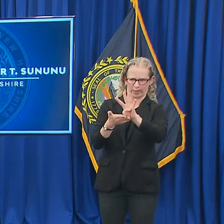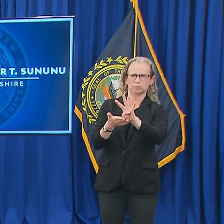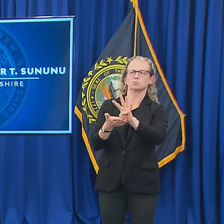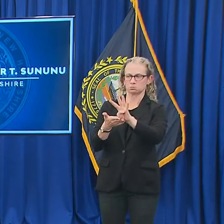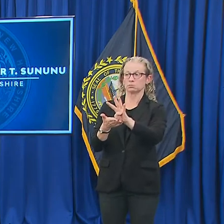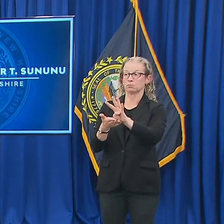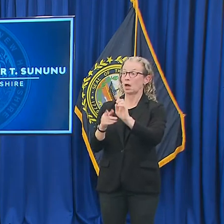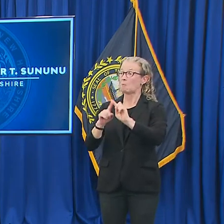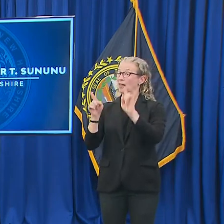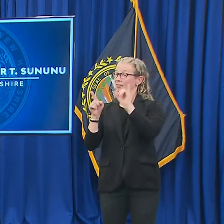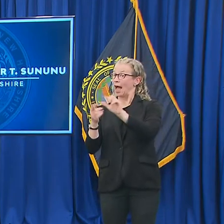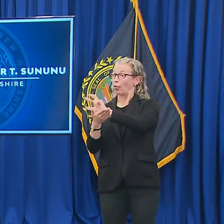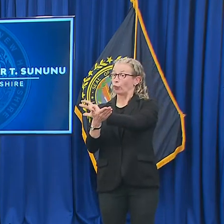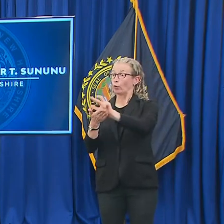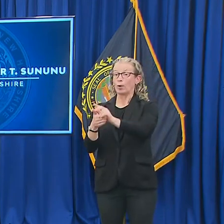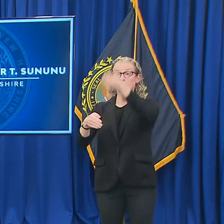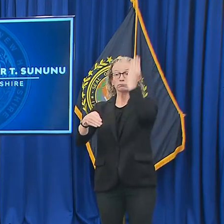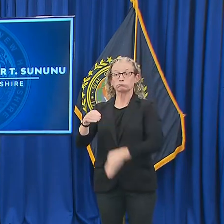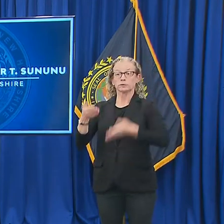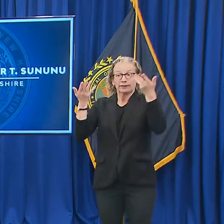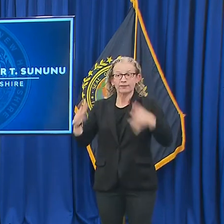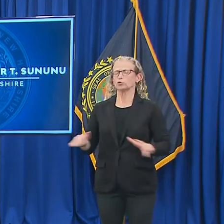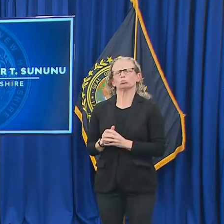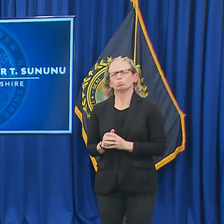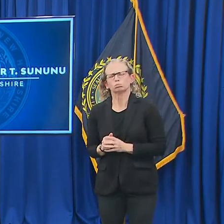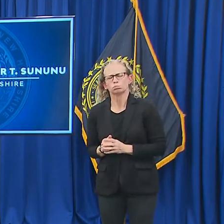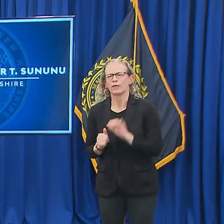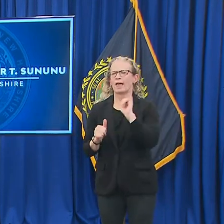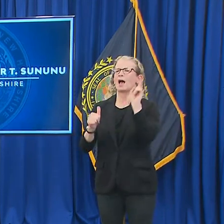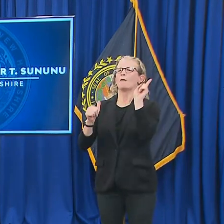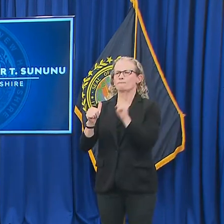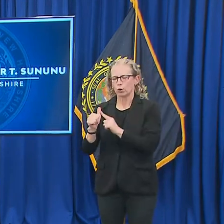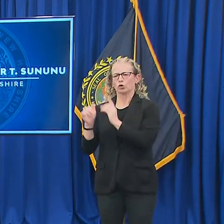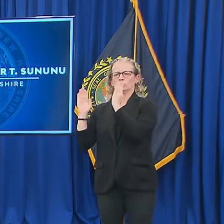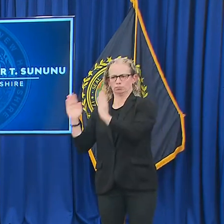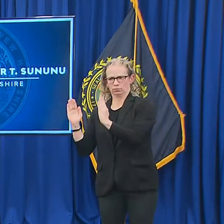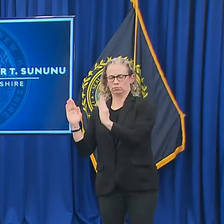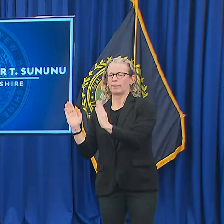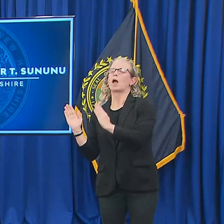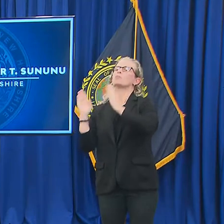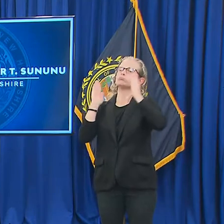because it's been an hour. I spent an hour, 20 minutes. And if we didn't get past that we're 20 it just won't be.